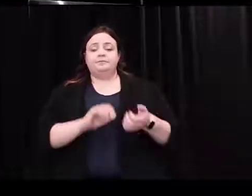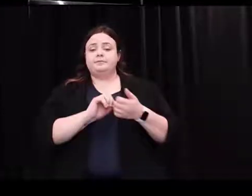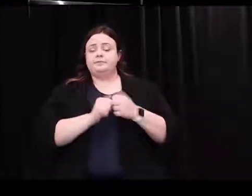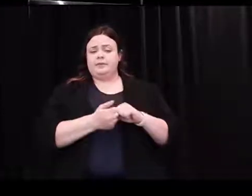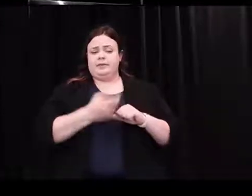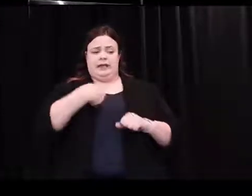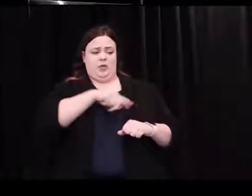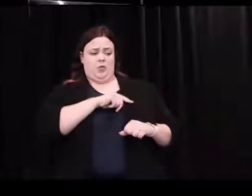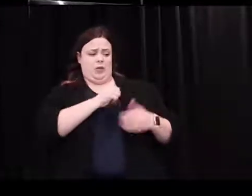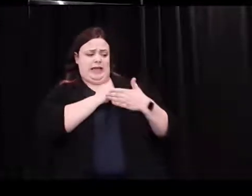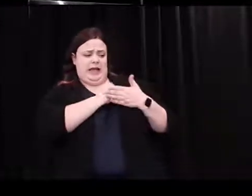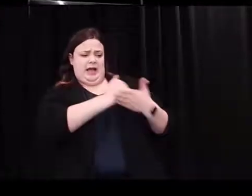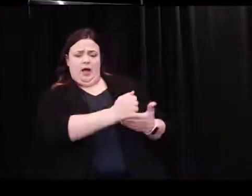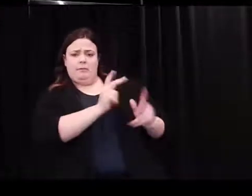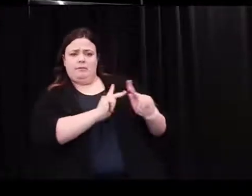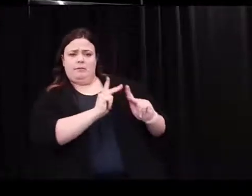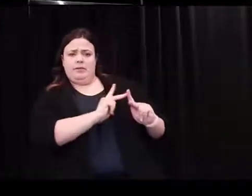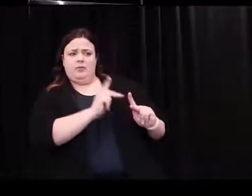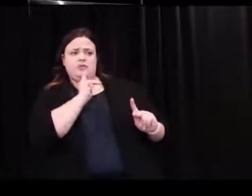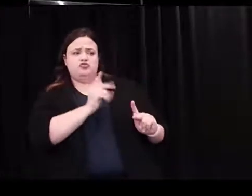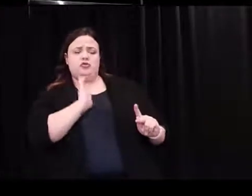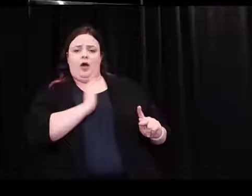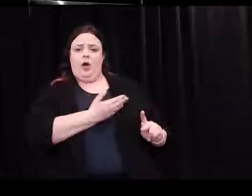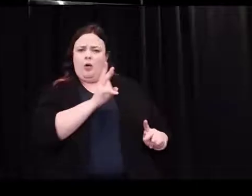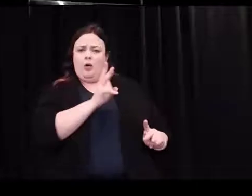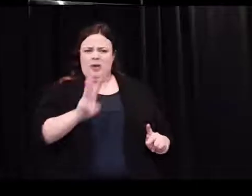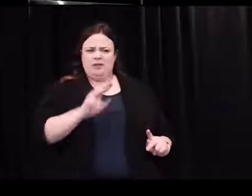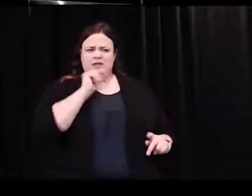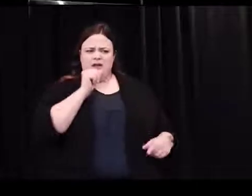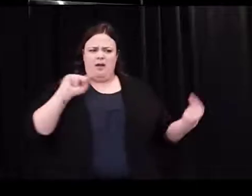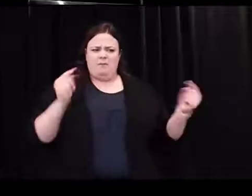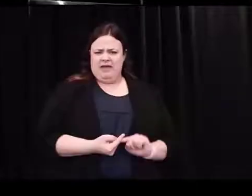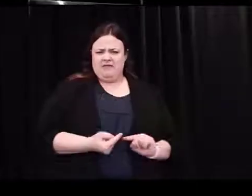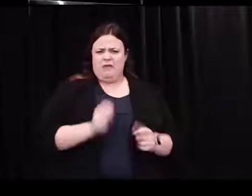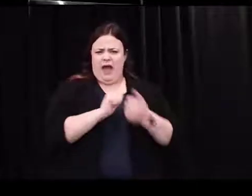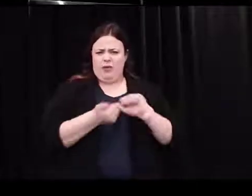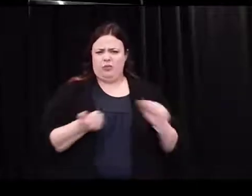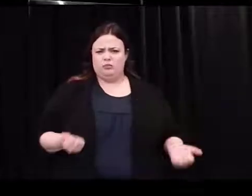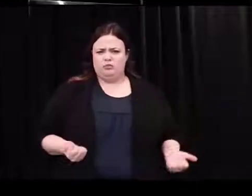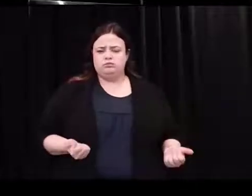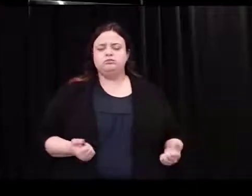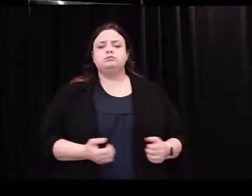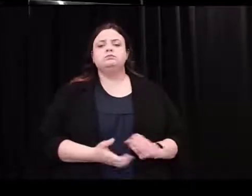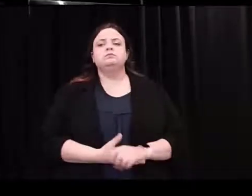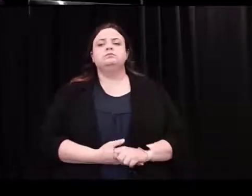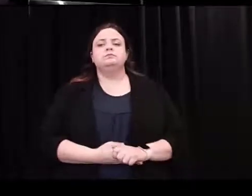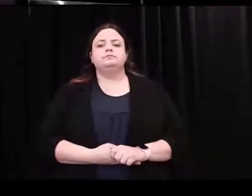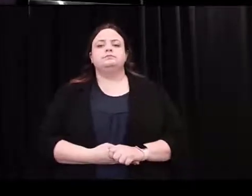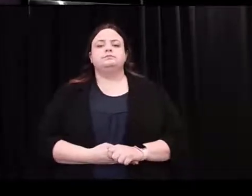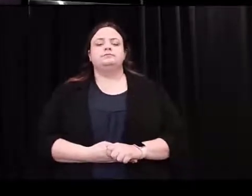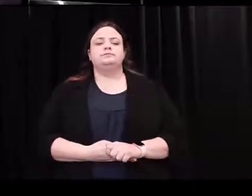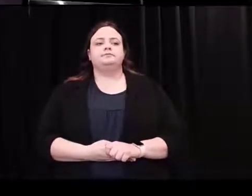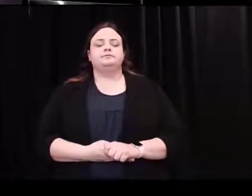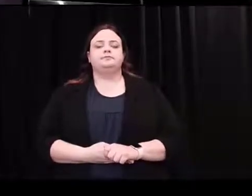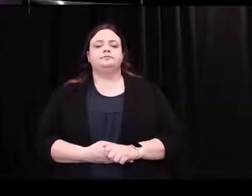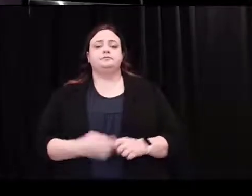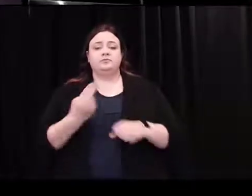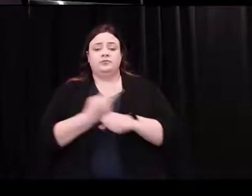make sure that our website is not painful? So the user is going to want to know a couple of things